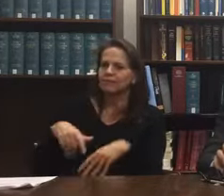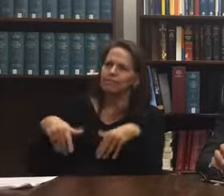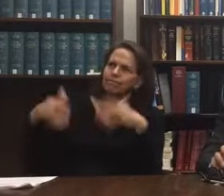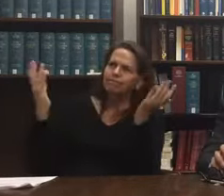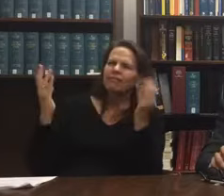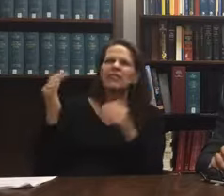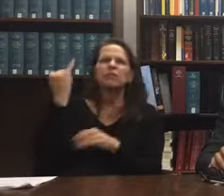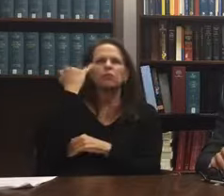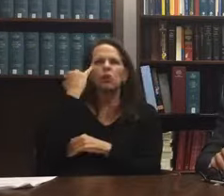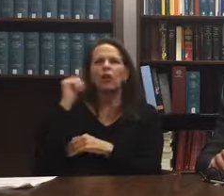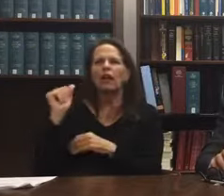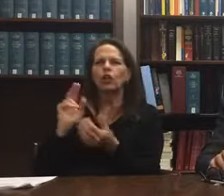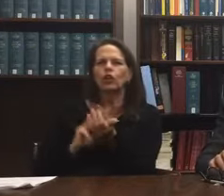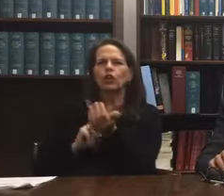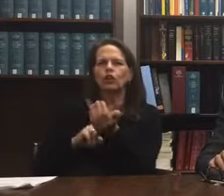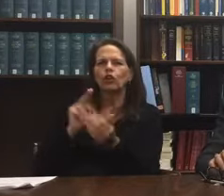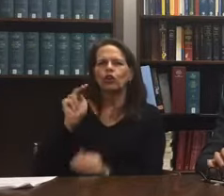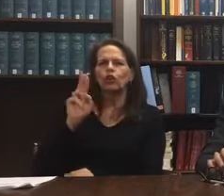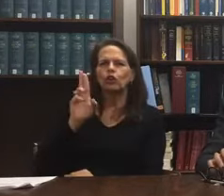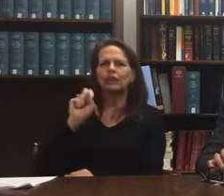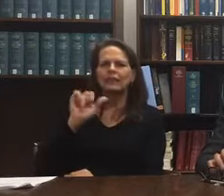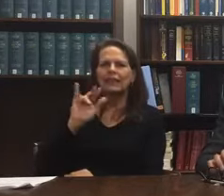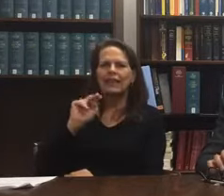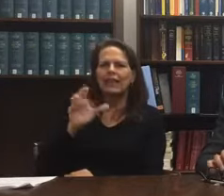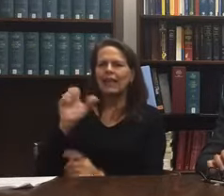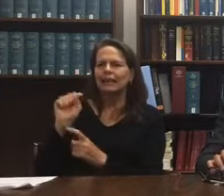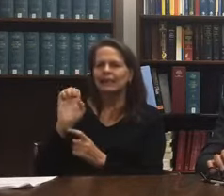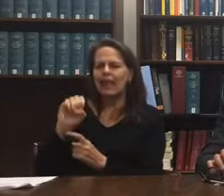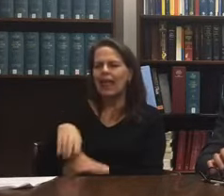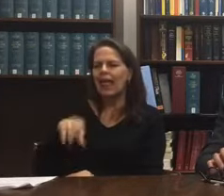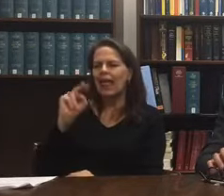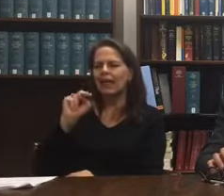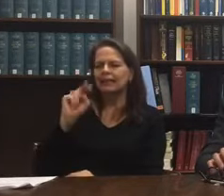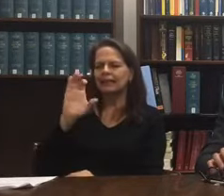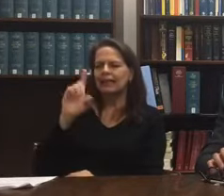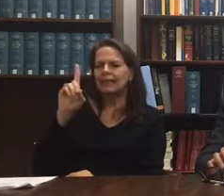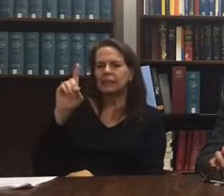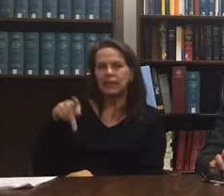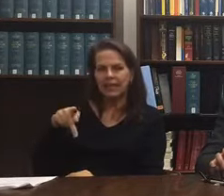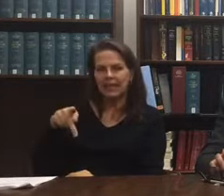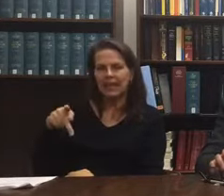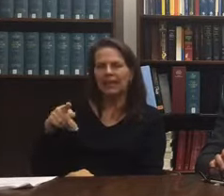in a nursing case or even in an MD CP denial they're gonna have a medical